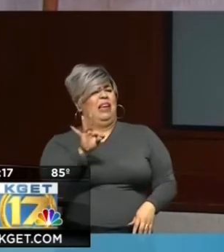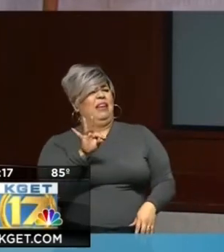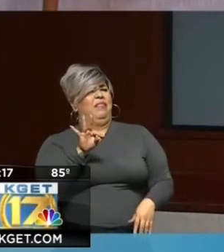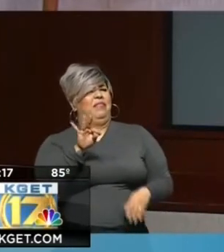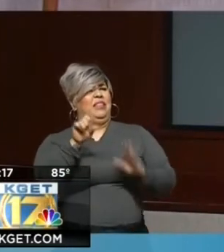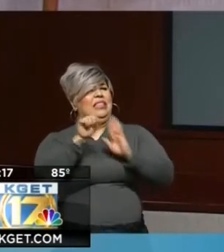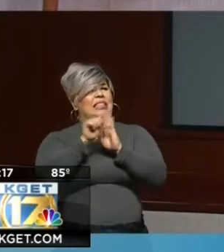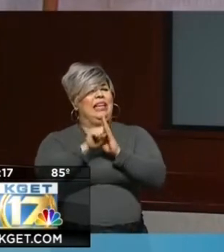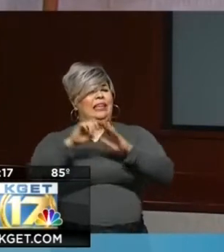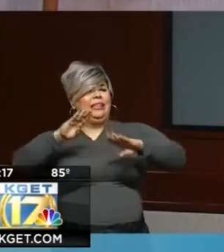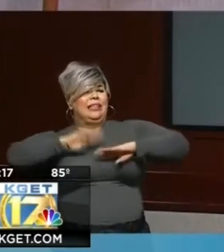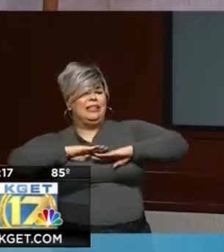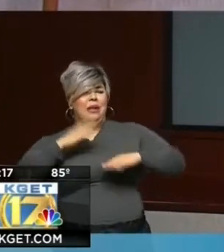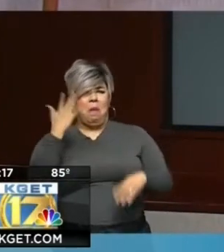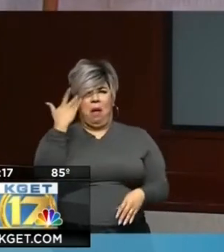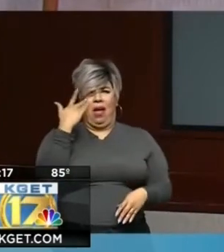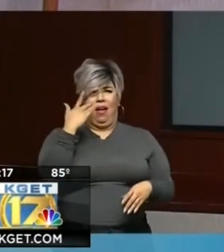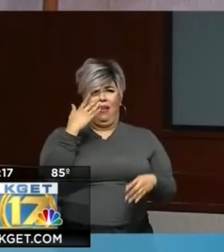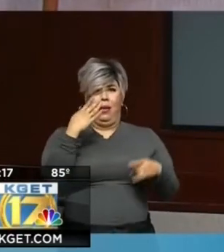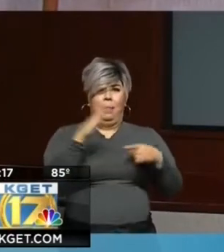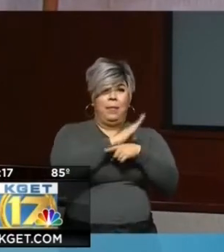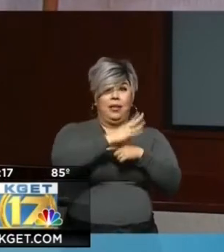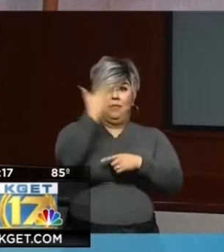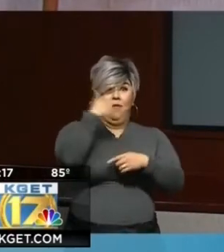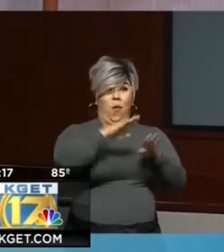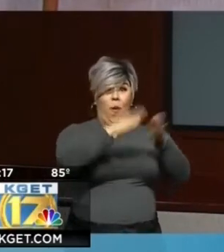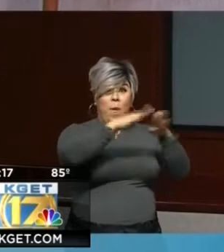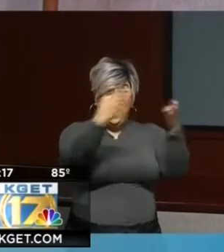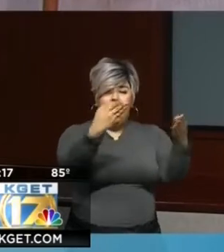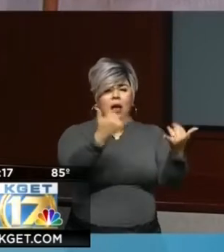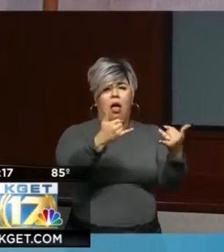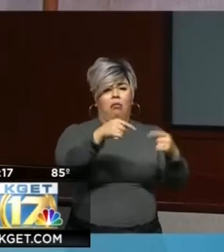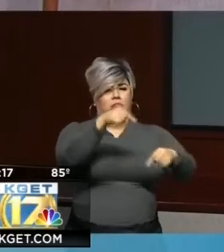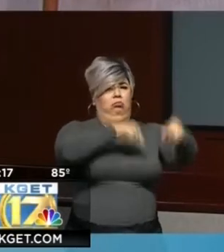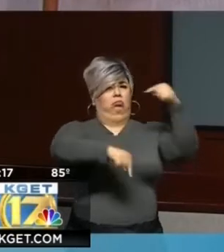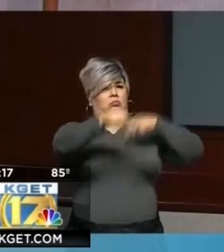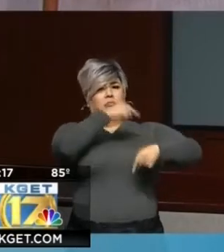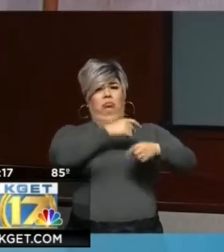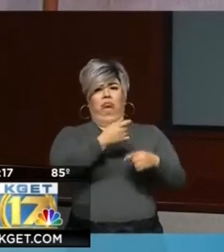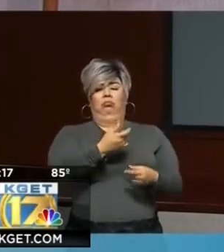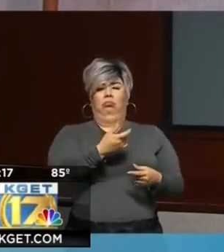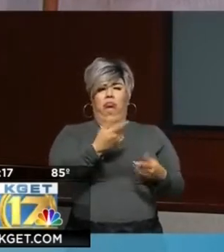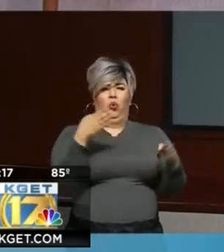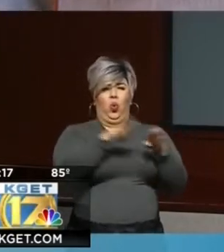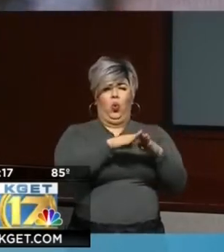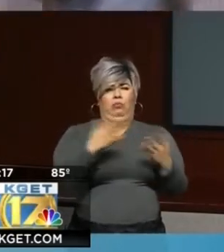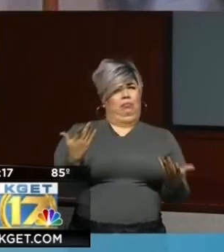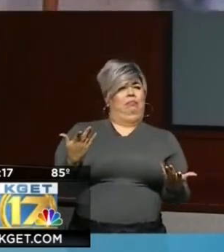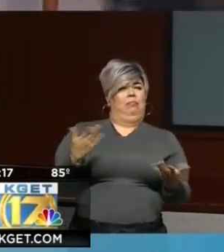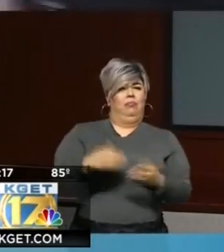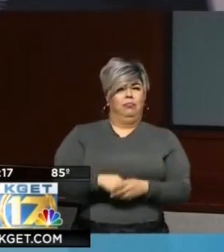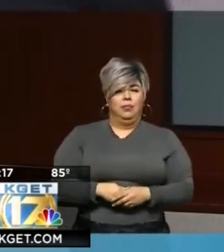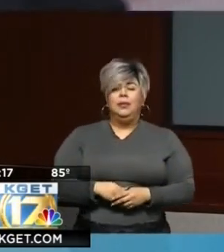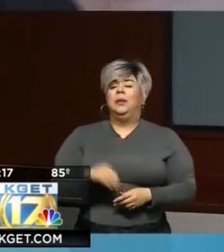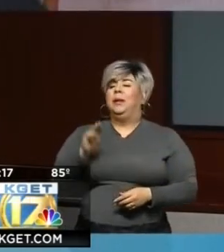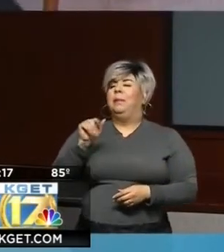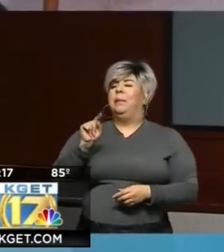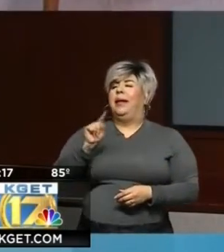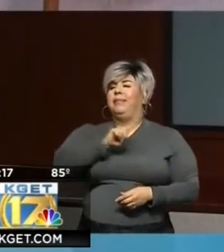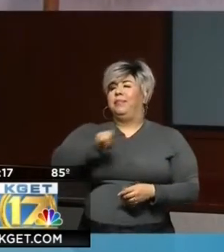EVERYTHING THAT IS GOING ON. IF THEY FEEL SATISFIED, ARE DO WE HAVE TO SCALE BACK REOPENING